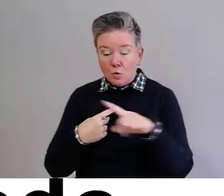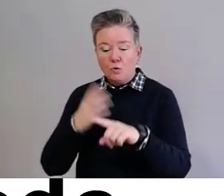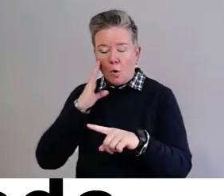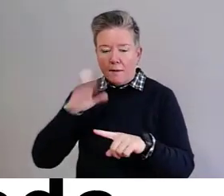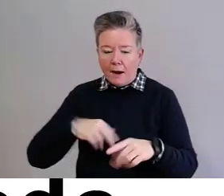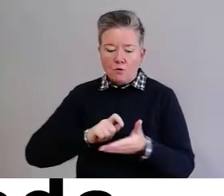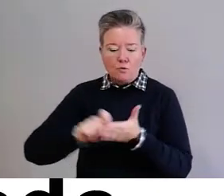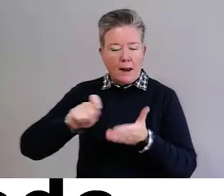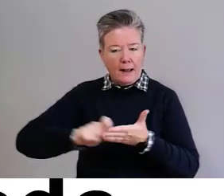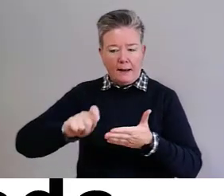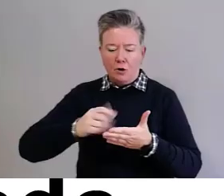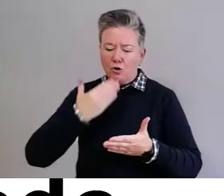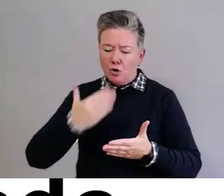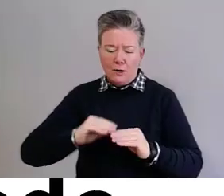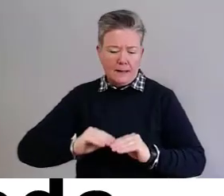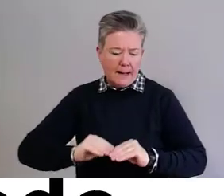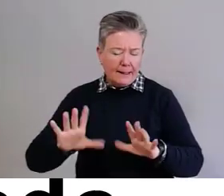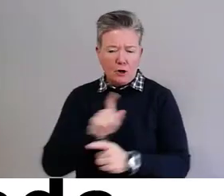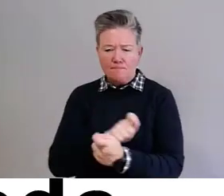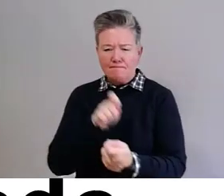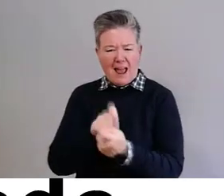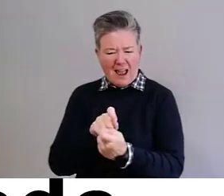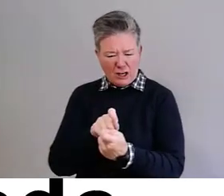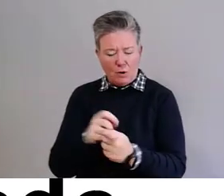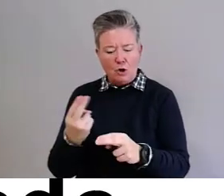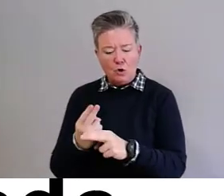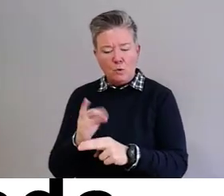clear, accurate, useful reports